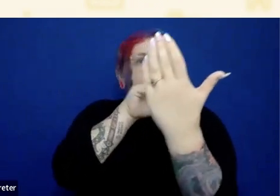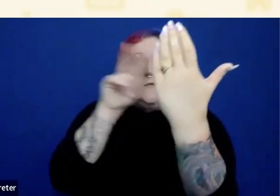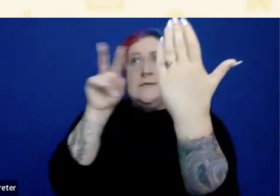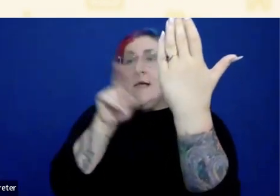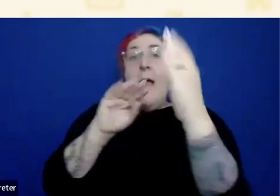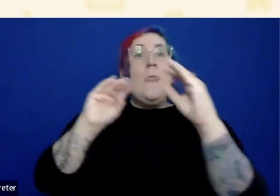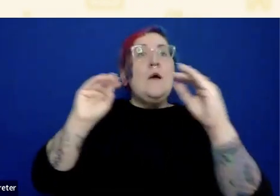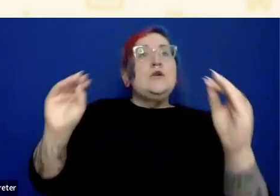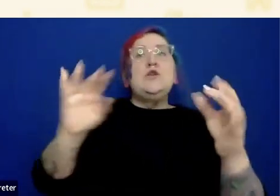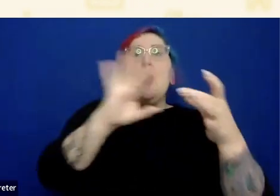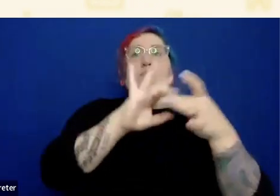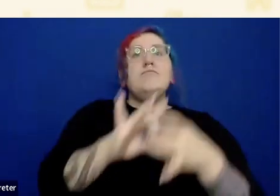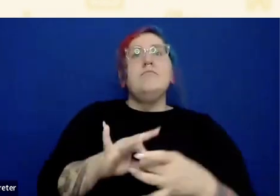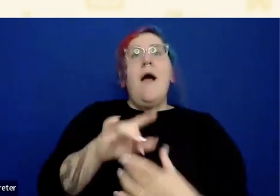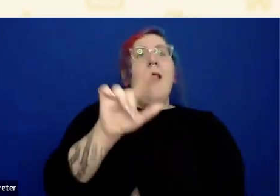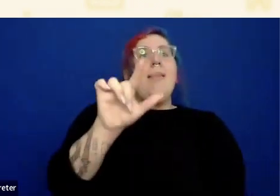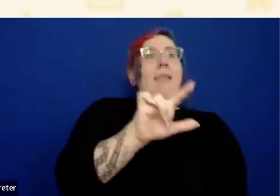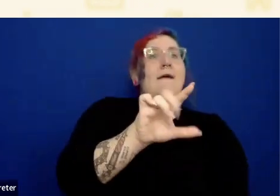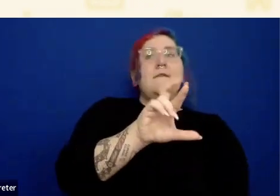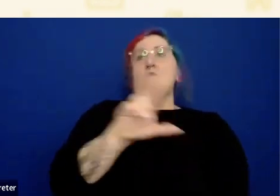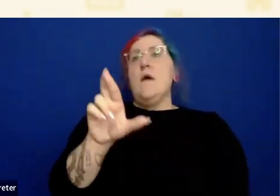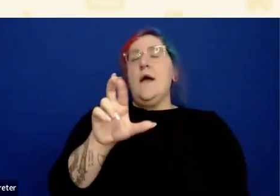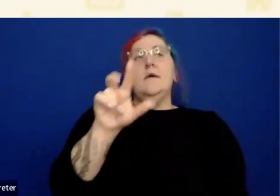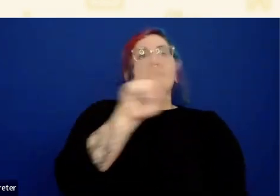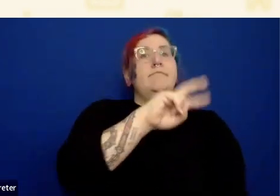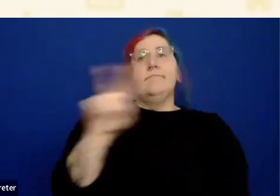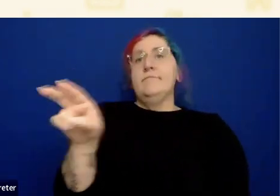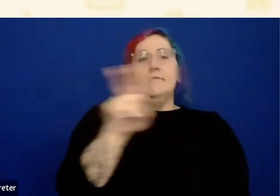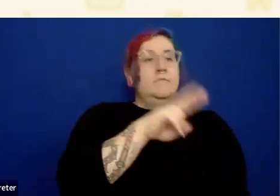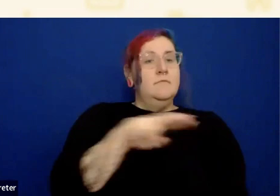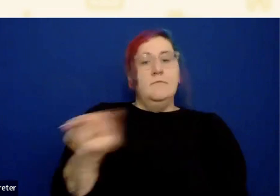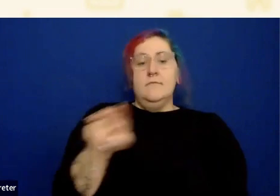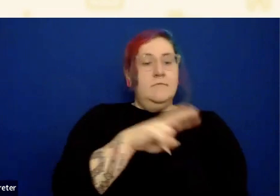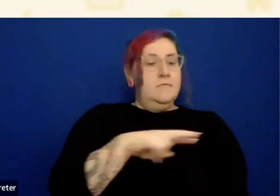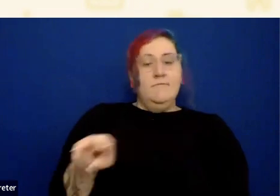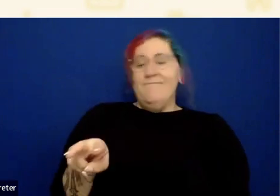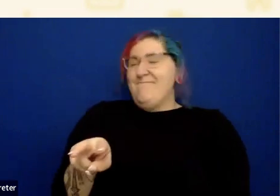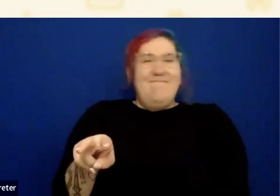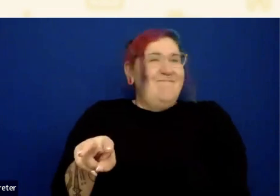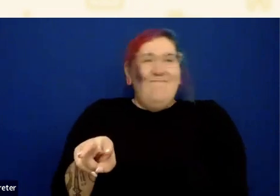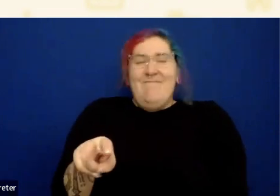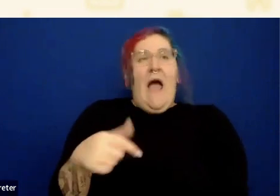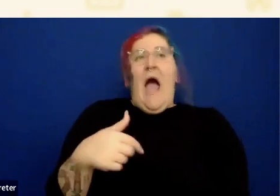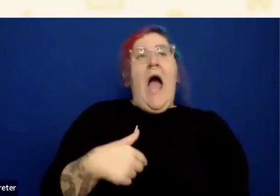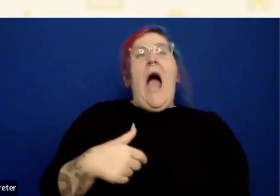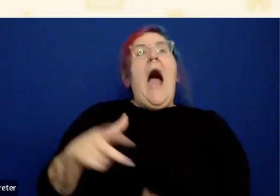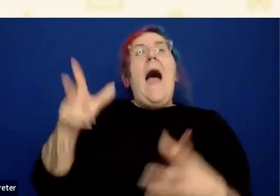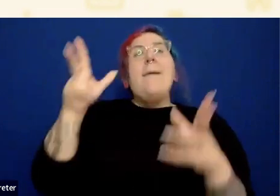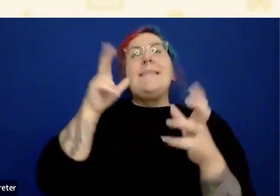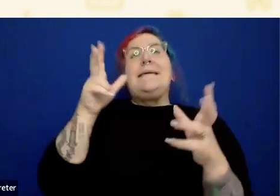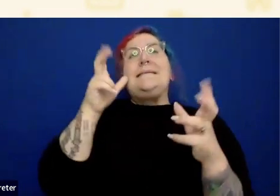I always hear about the left rail and the right rail. To me, I'm listening to a page starting at the very top,